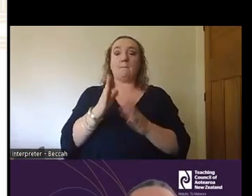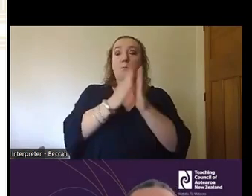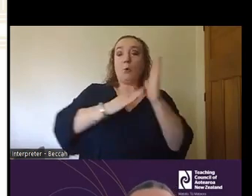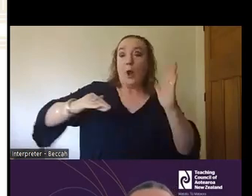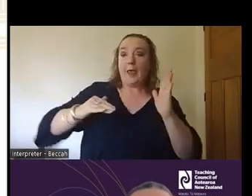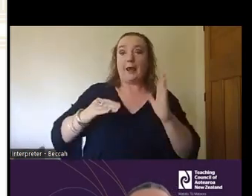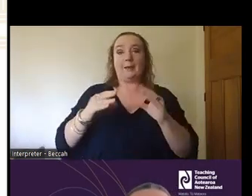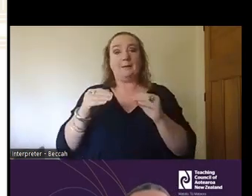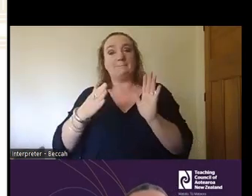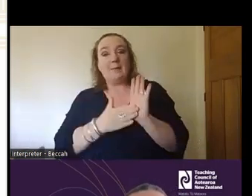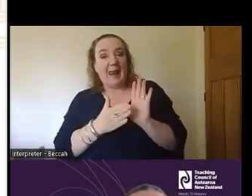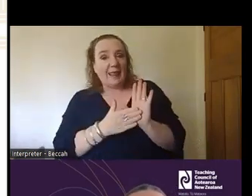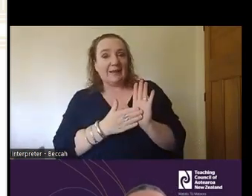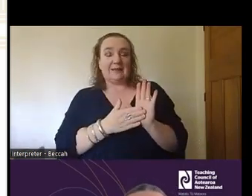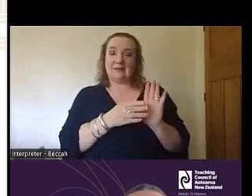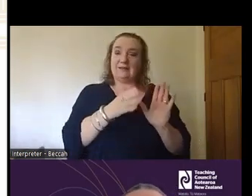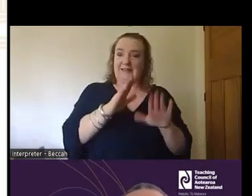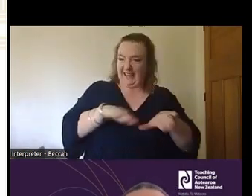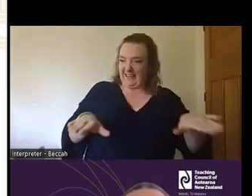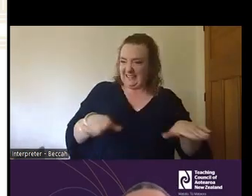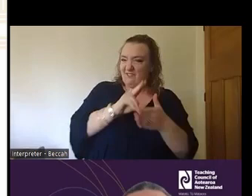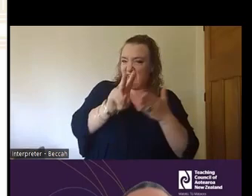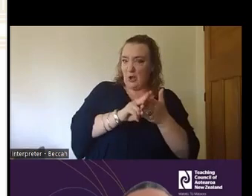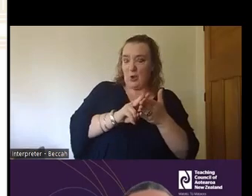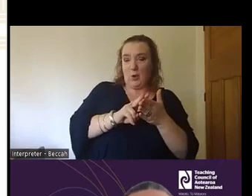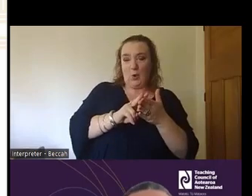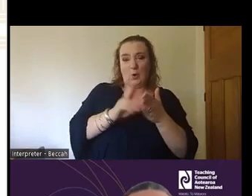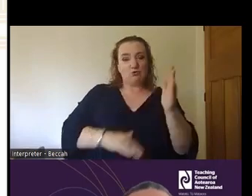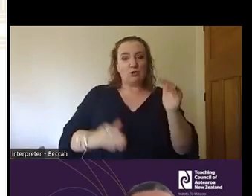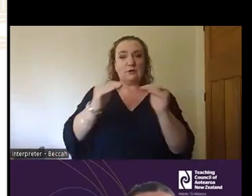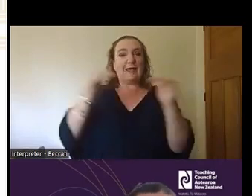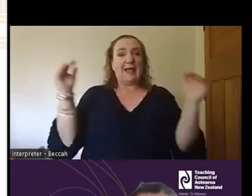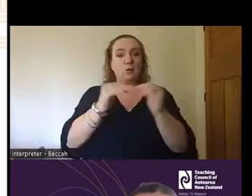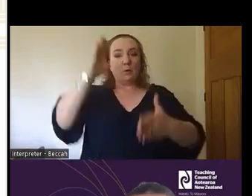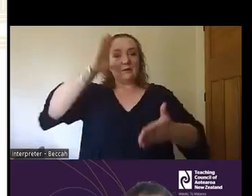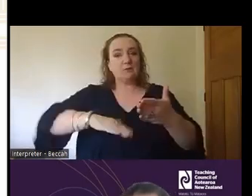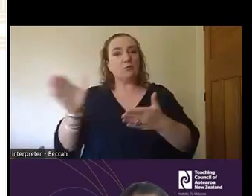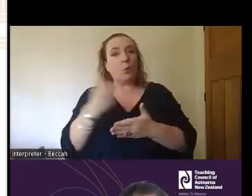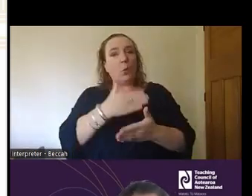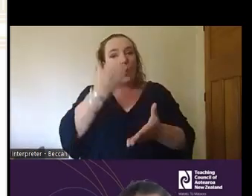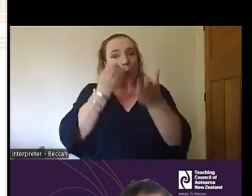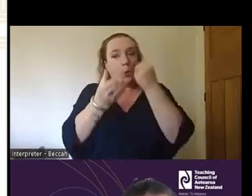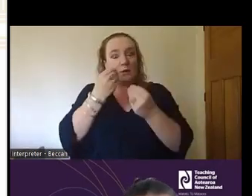re-imagining what is possible to create a truly equitable experience for all learners, and all of society.